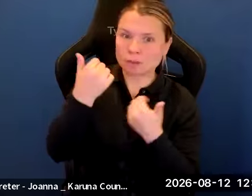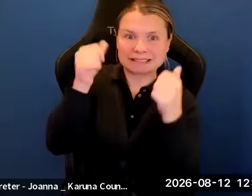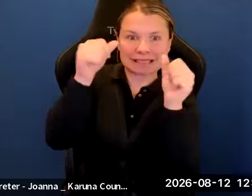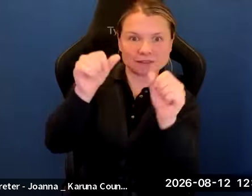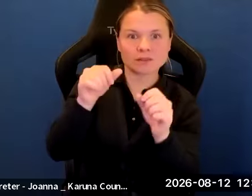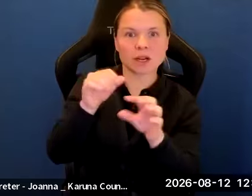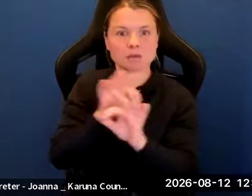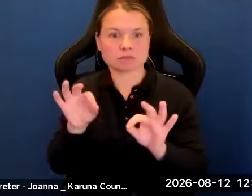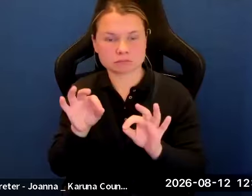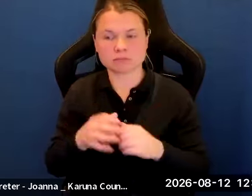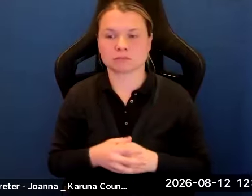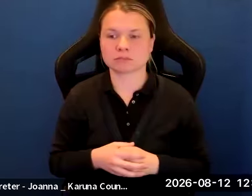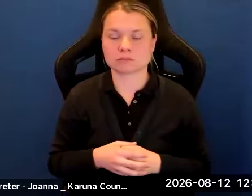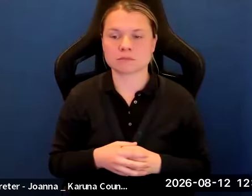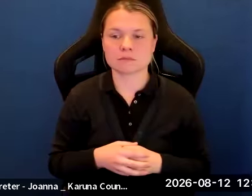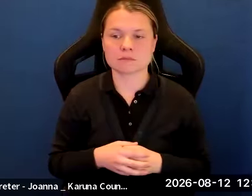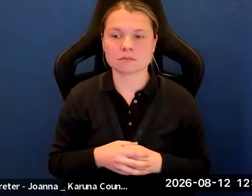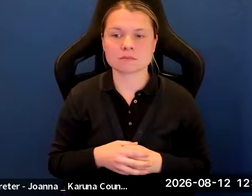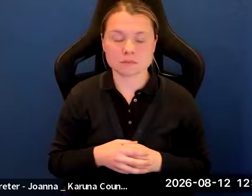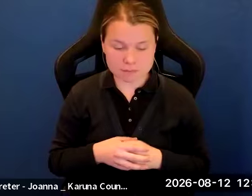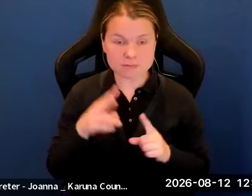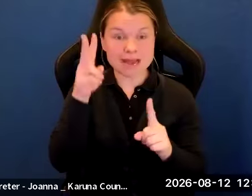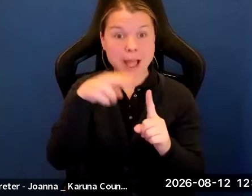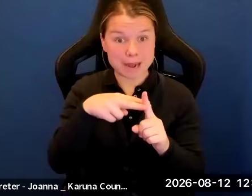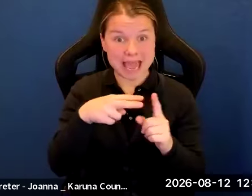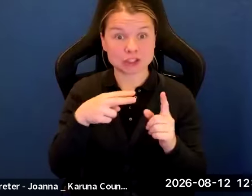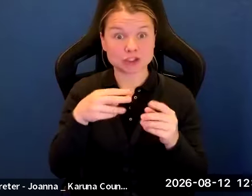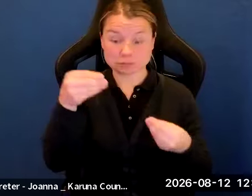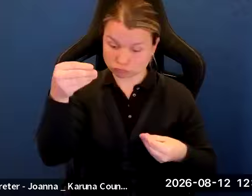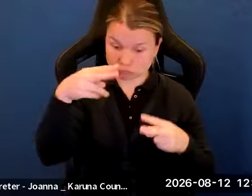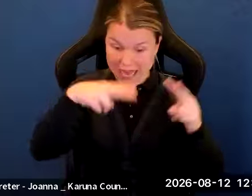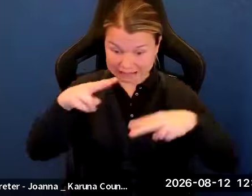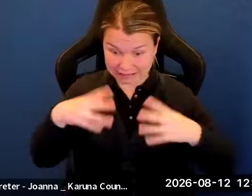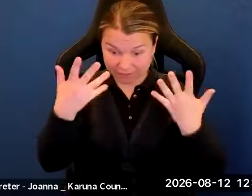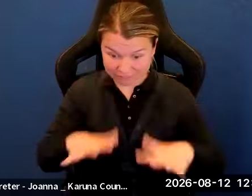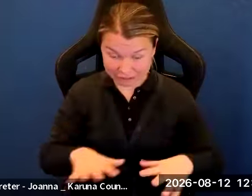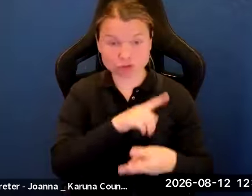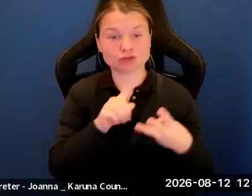that will guide the independent review panel